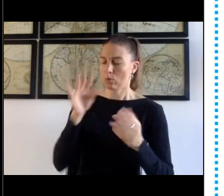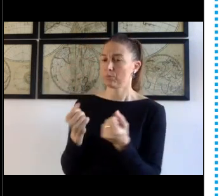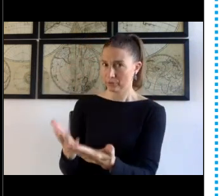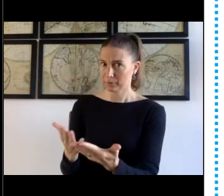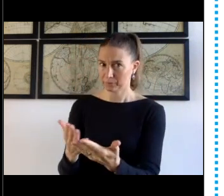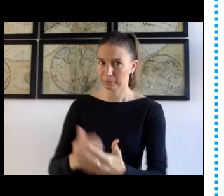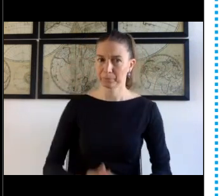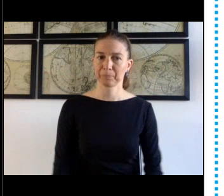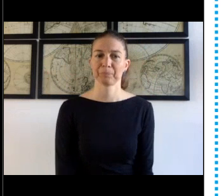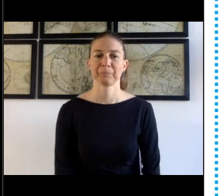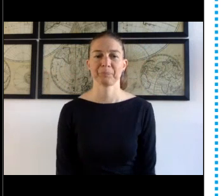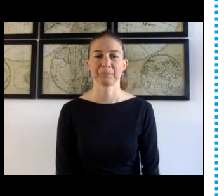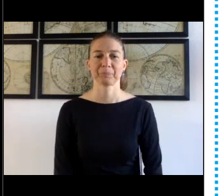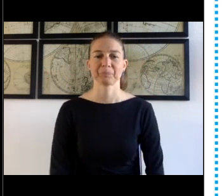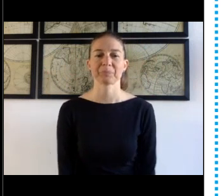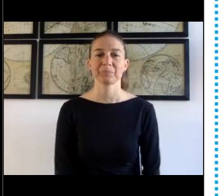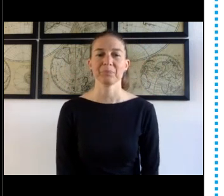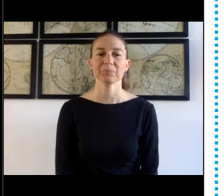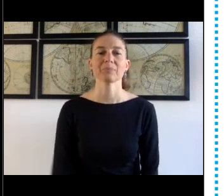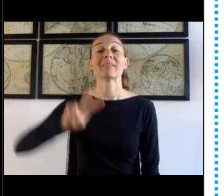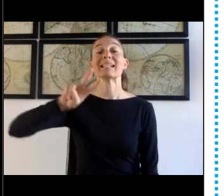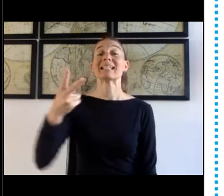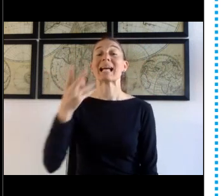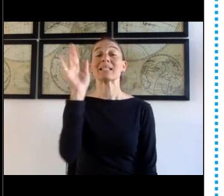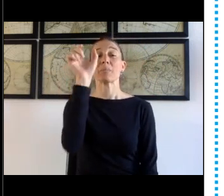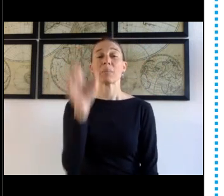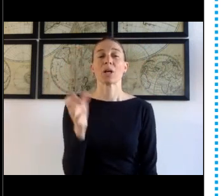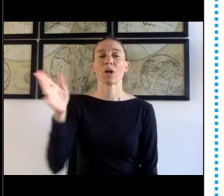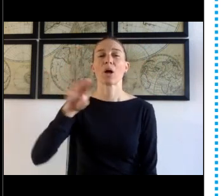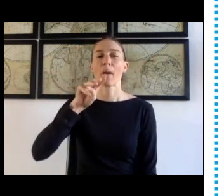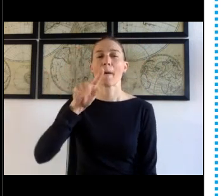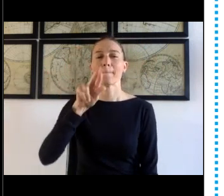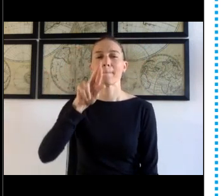Then, Marie Denninghaus, our Policy Coordinator will speak.